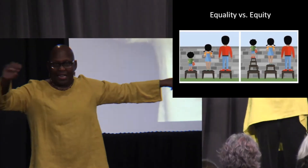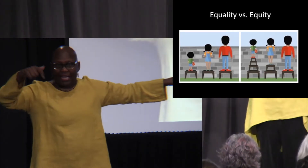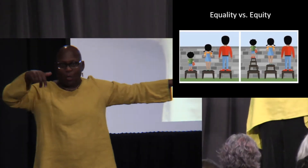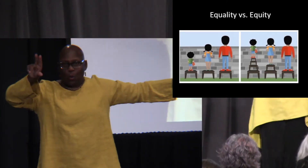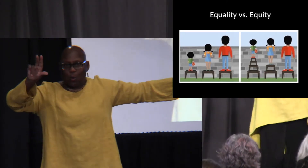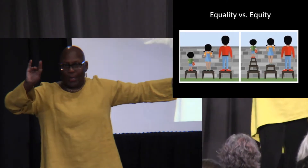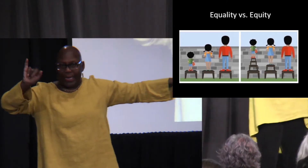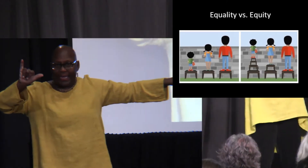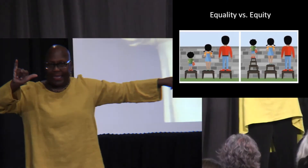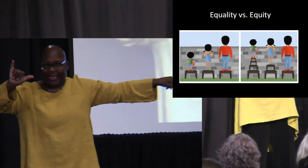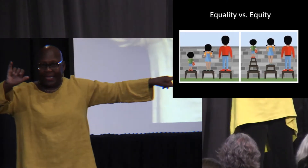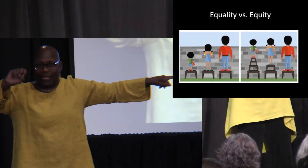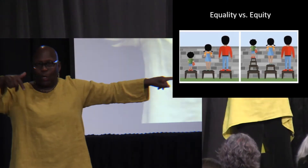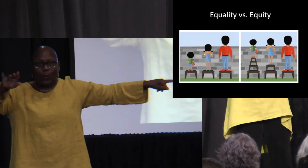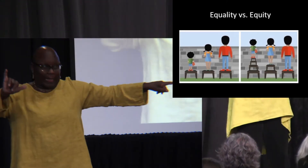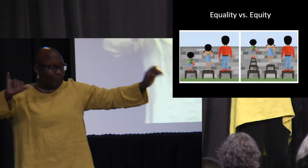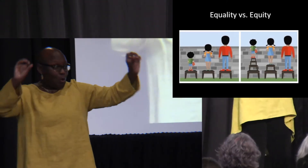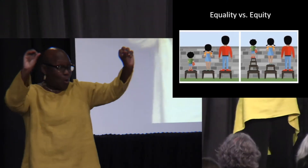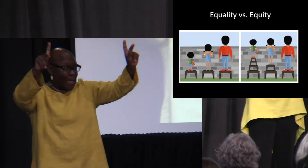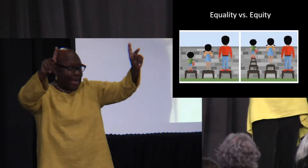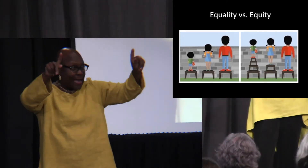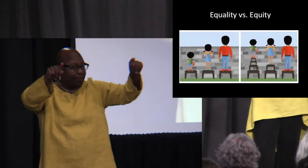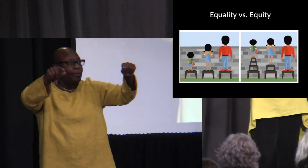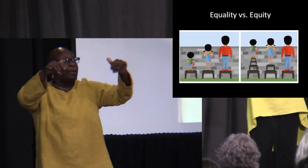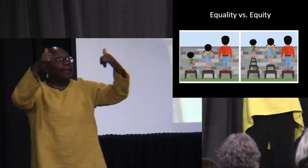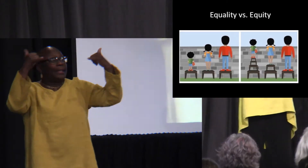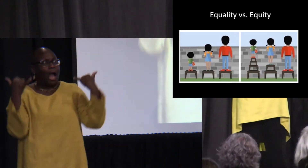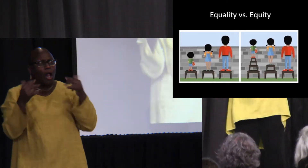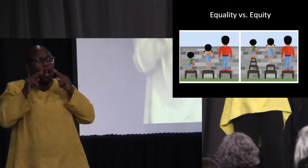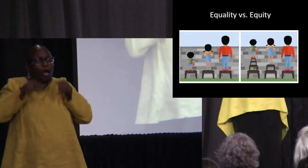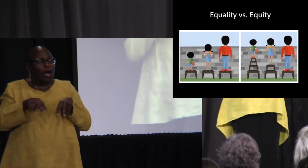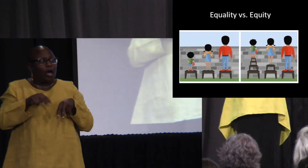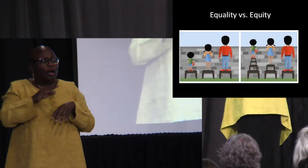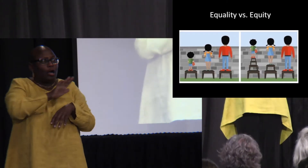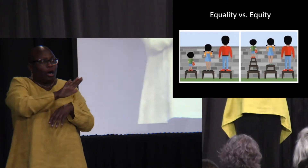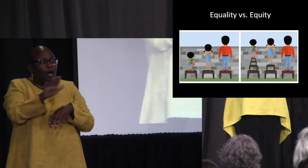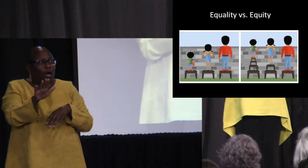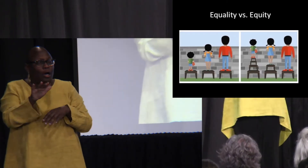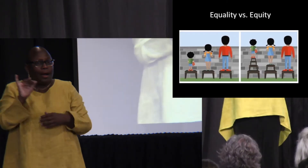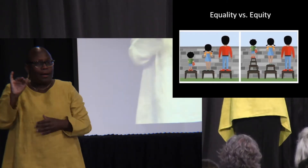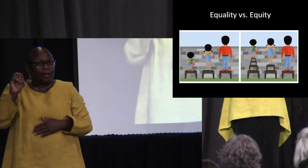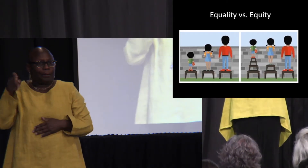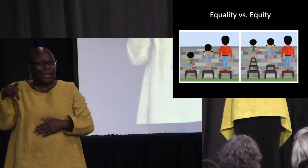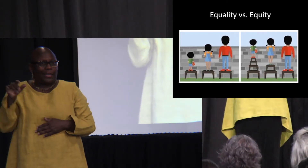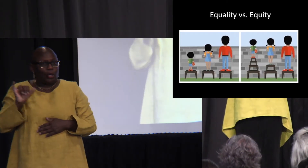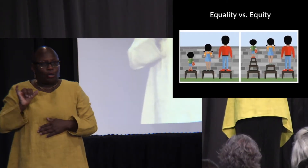Let me give you a visual to explain what transformative education looks like.